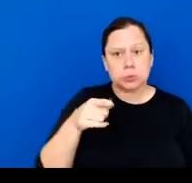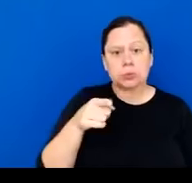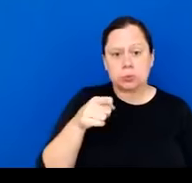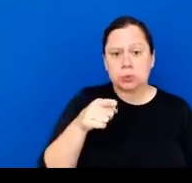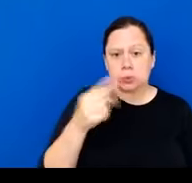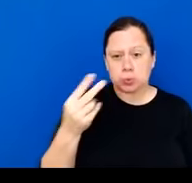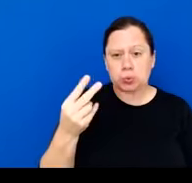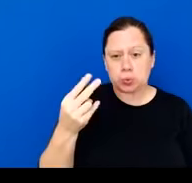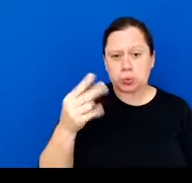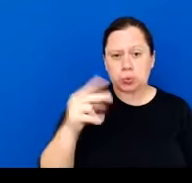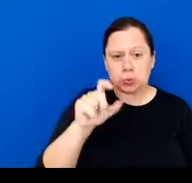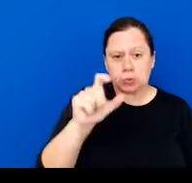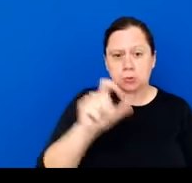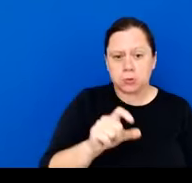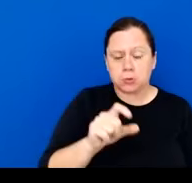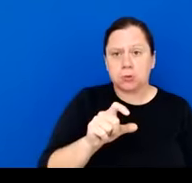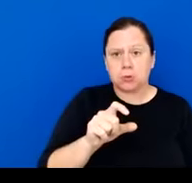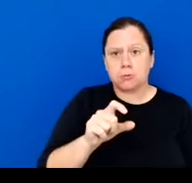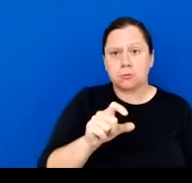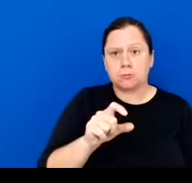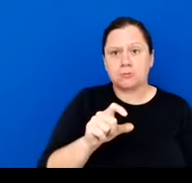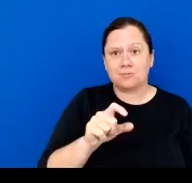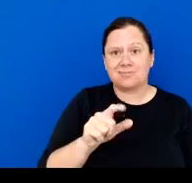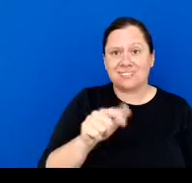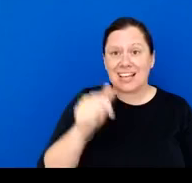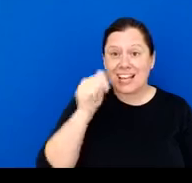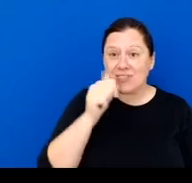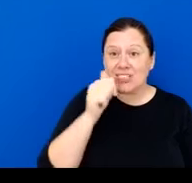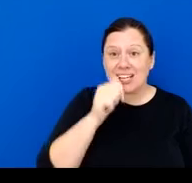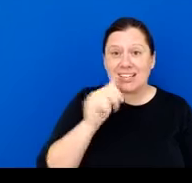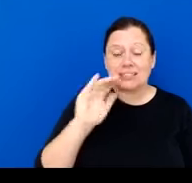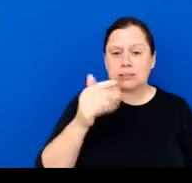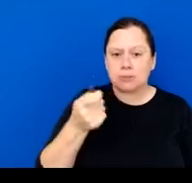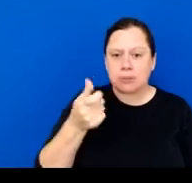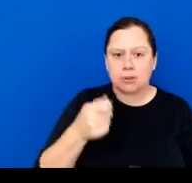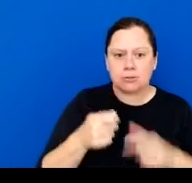bit each day and I think we may see some of that activity pick up tomorrow